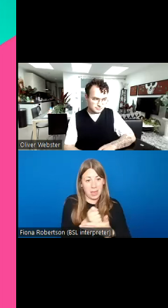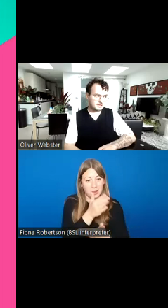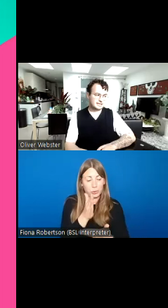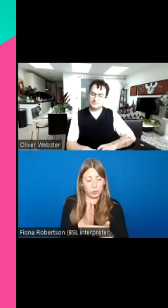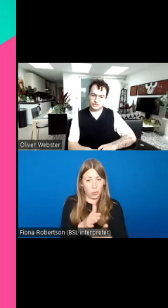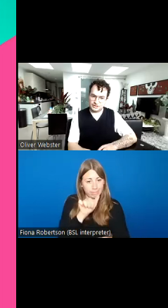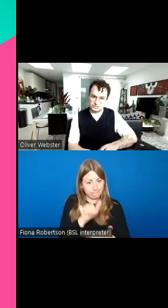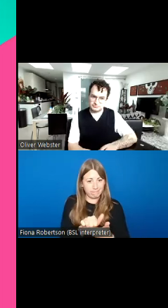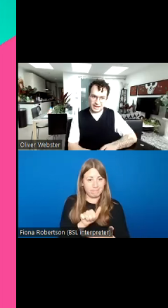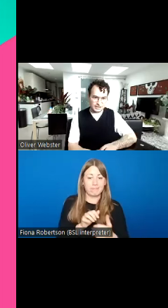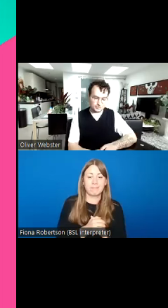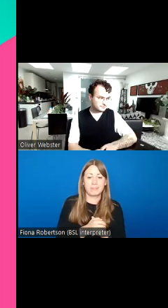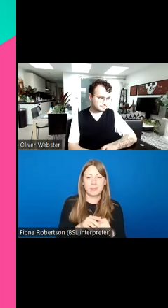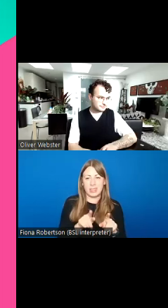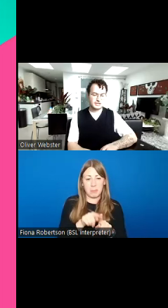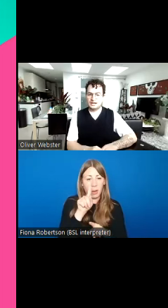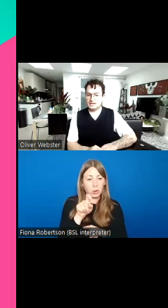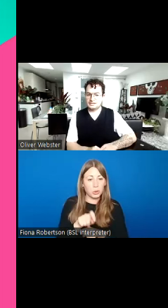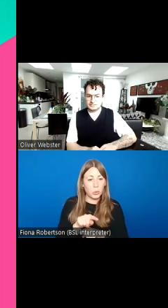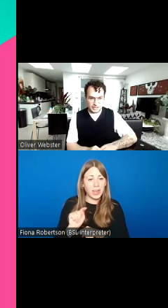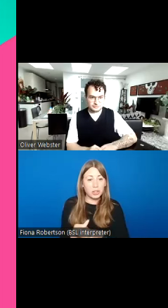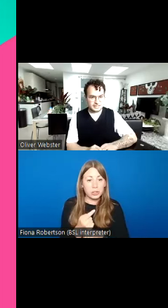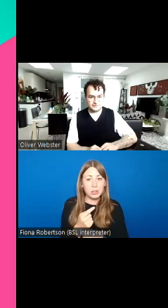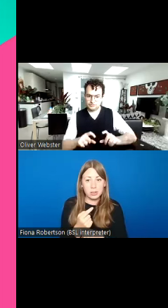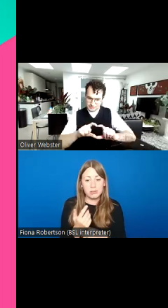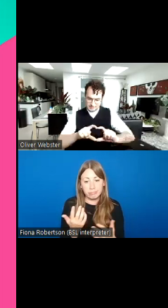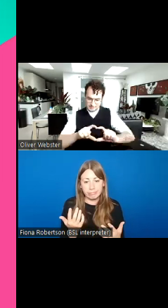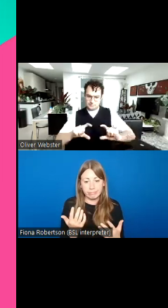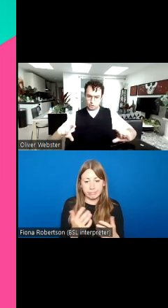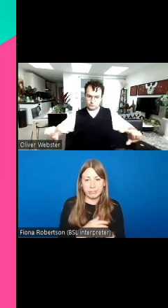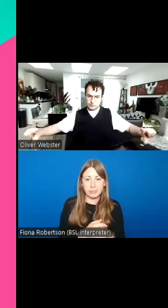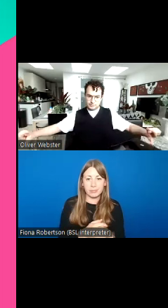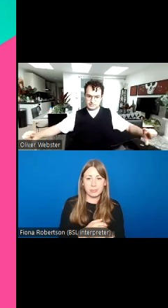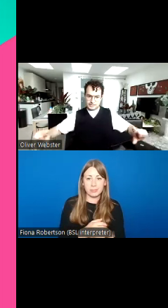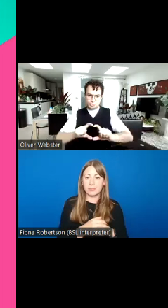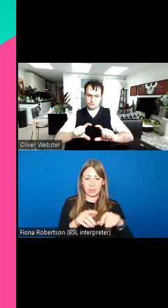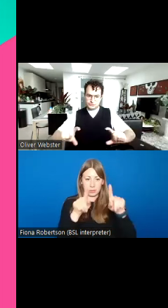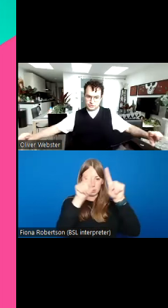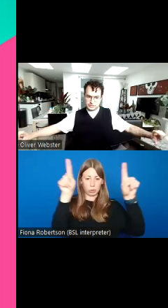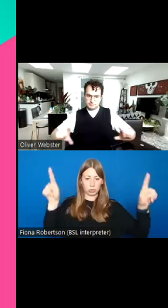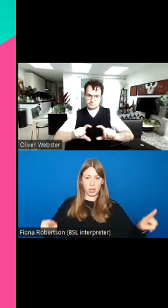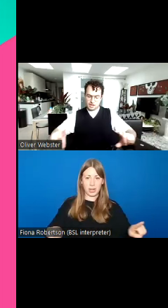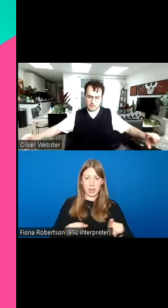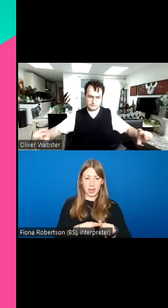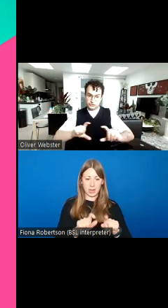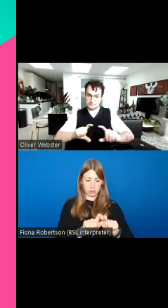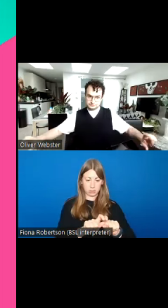Keep the punctuation accurate. Subtitle safe zone. Keep that bottom 20% of the screen free.